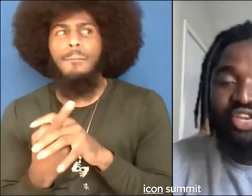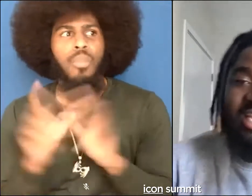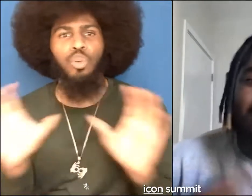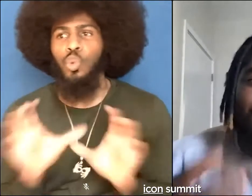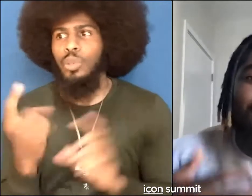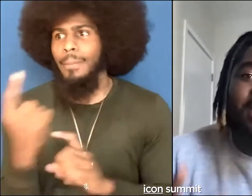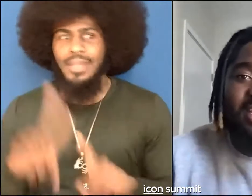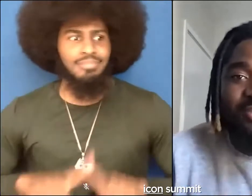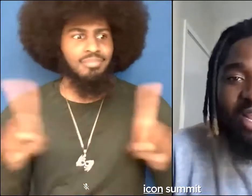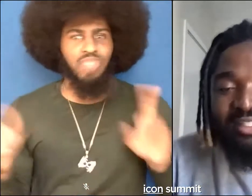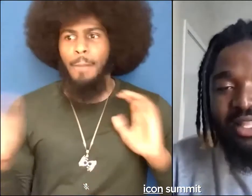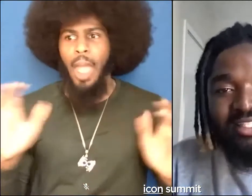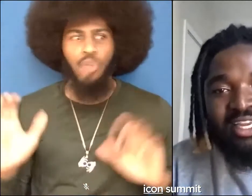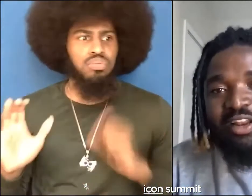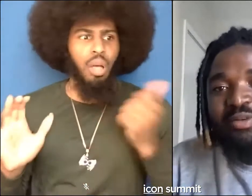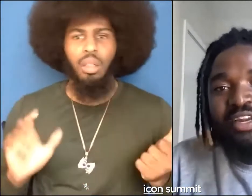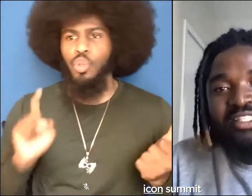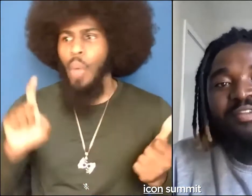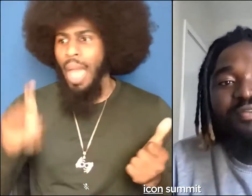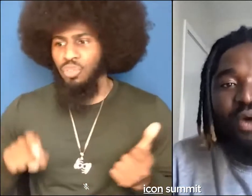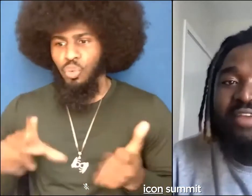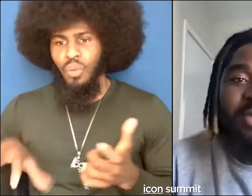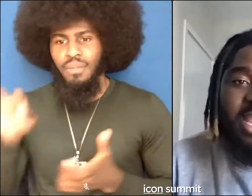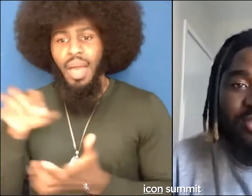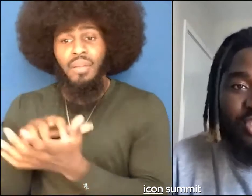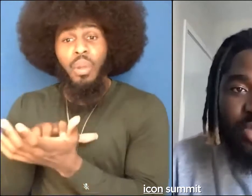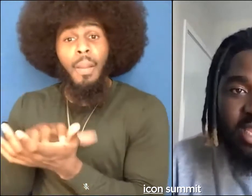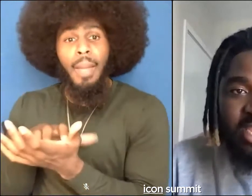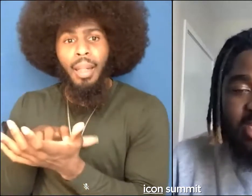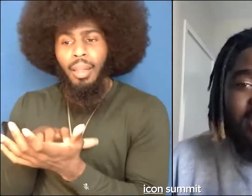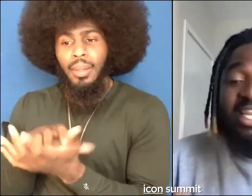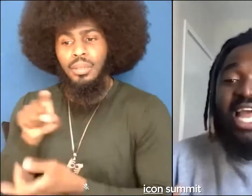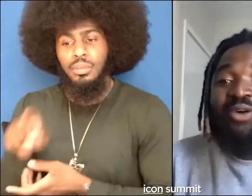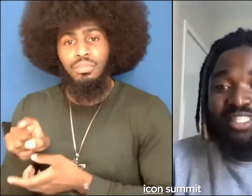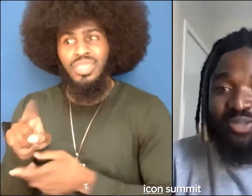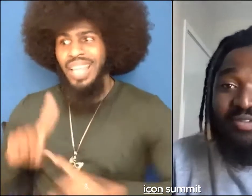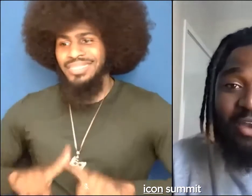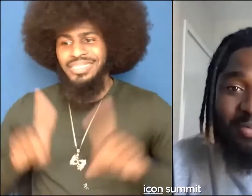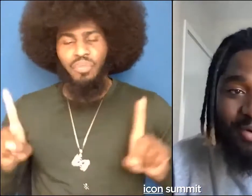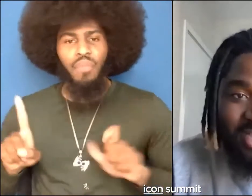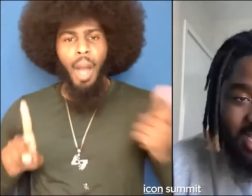you need that vulnerability of trying something that's incredibly very different from what everybody else is doing. To stand out is to be vulnerable.